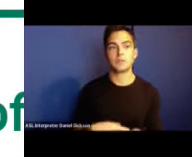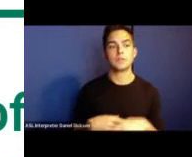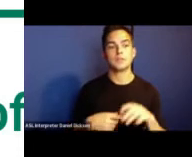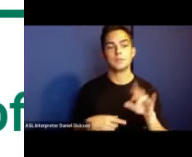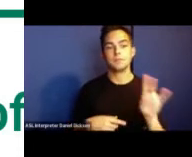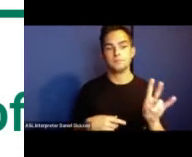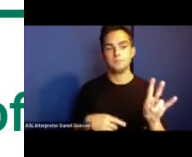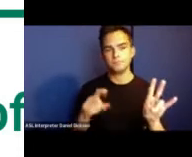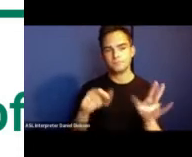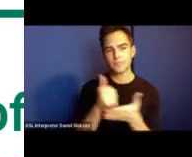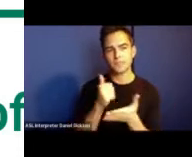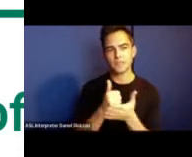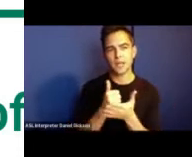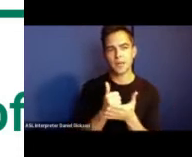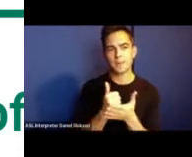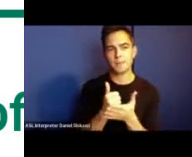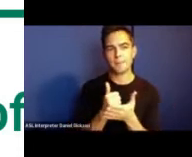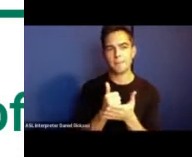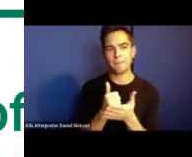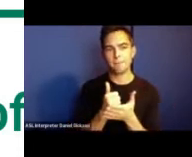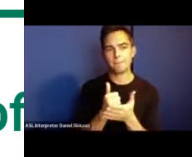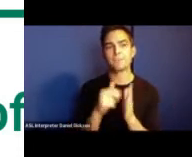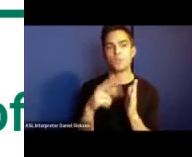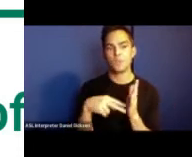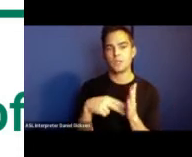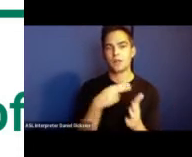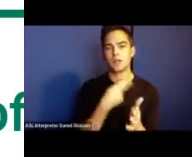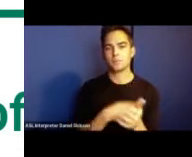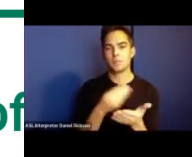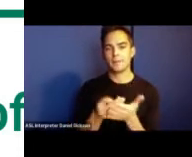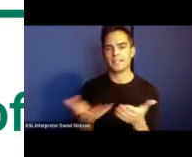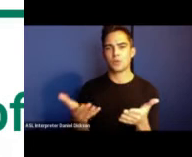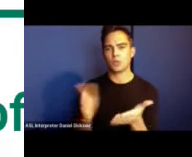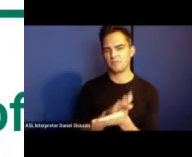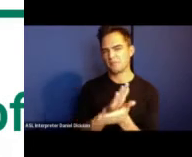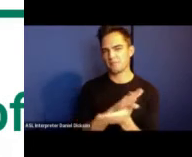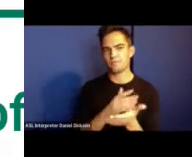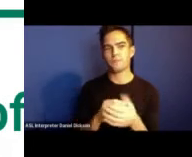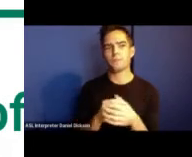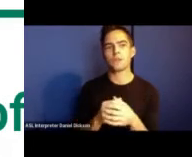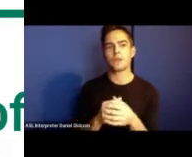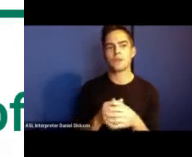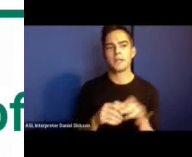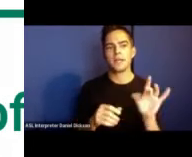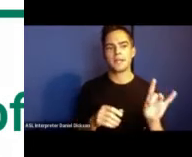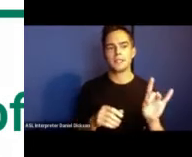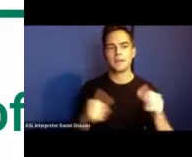Seven need of help reading or understanding hospital materials, eight fear of being